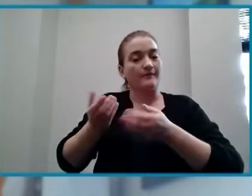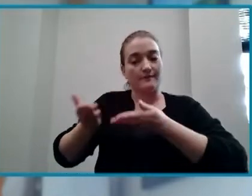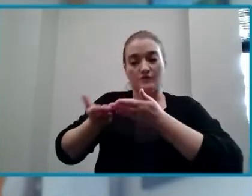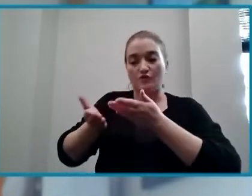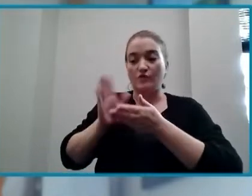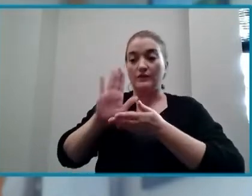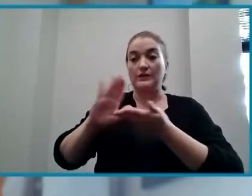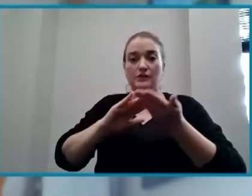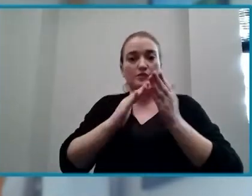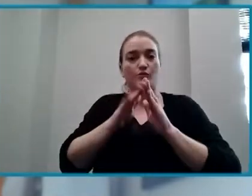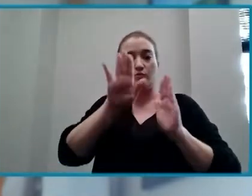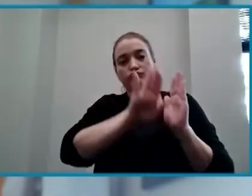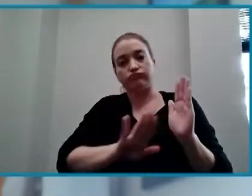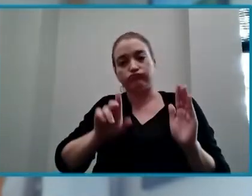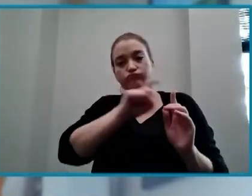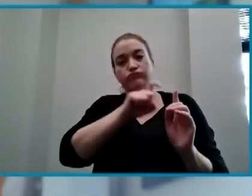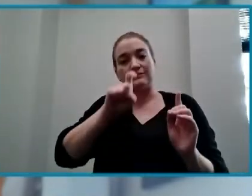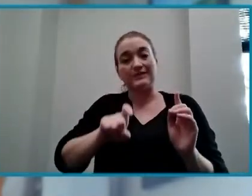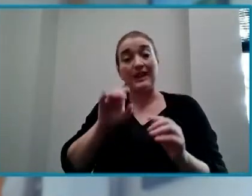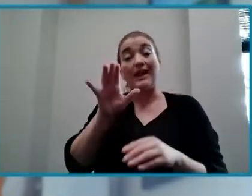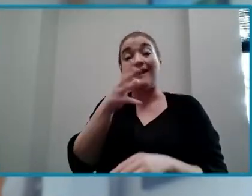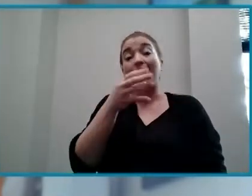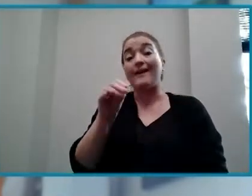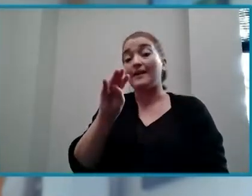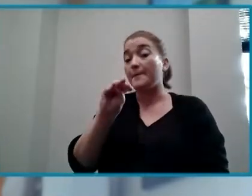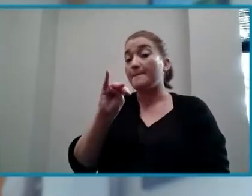Micronesian community and the COFA community that exists across the state,